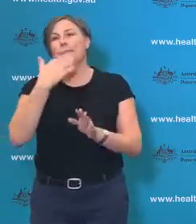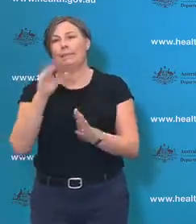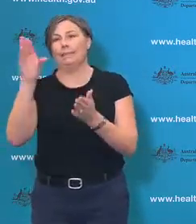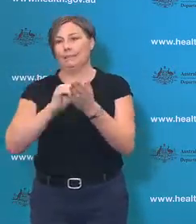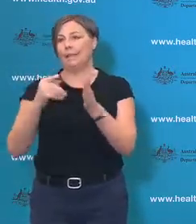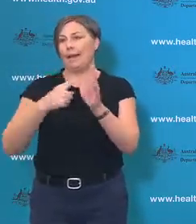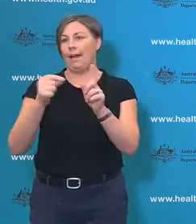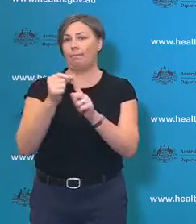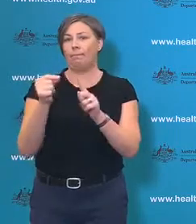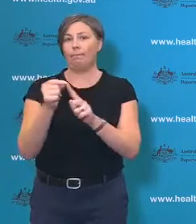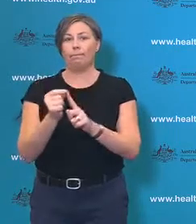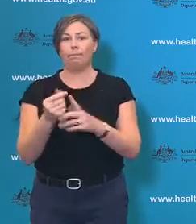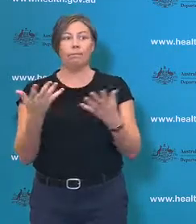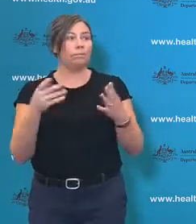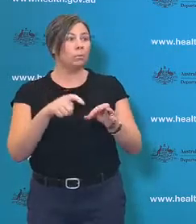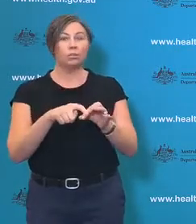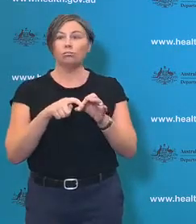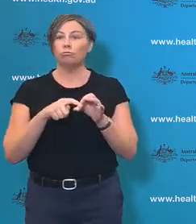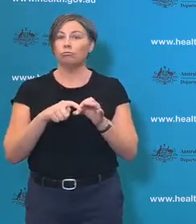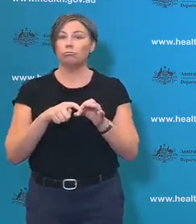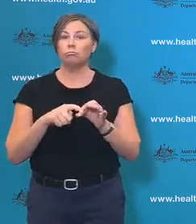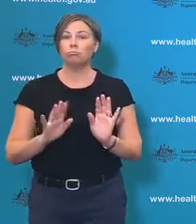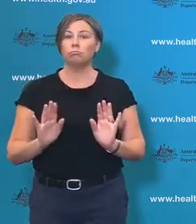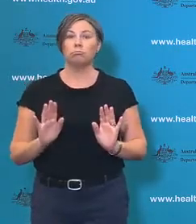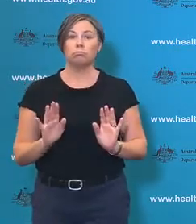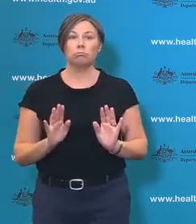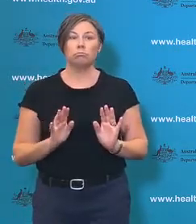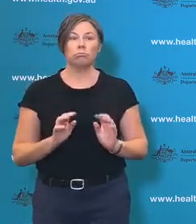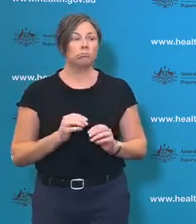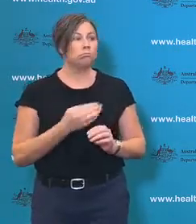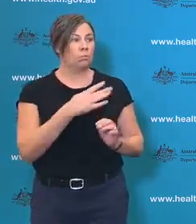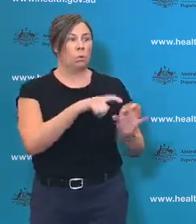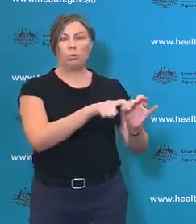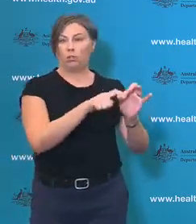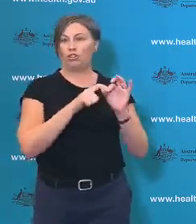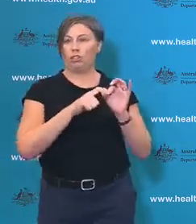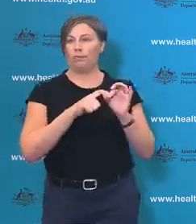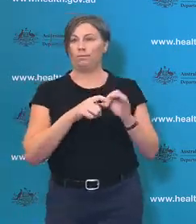Reporter: With the outbreak can I ask, is it still the case that there